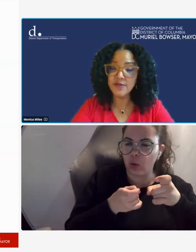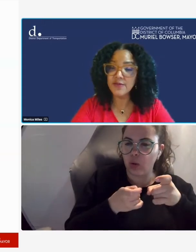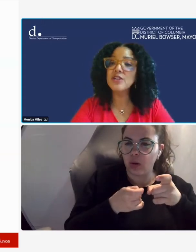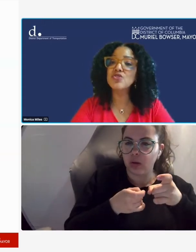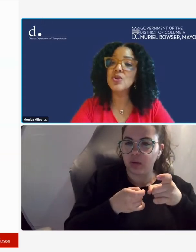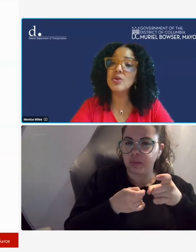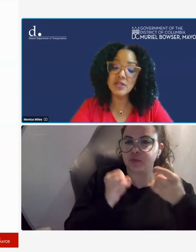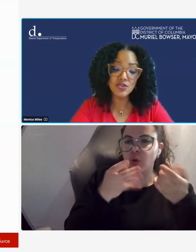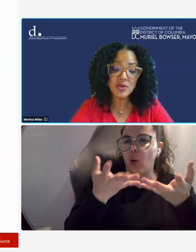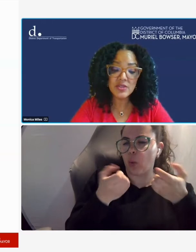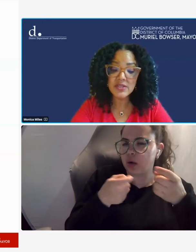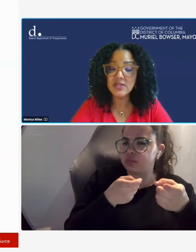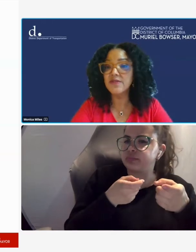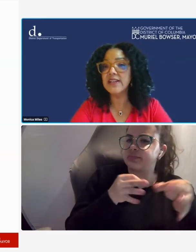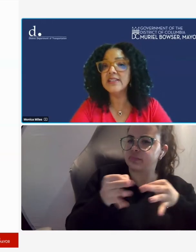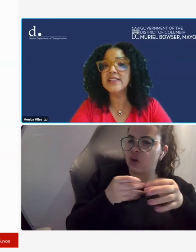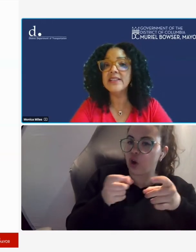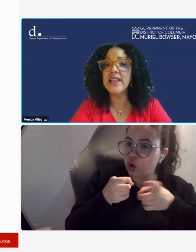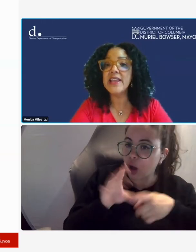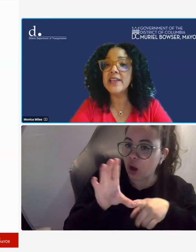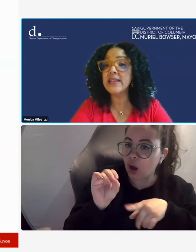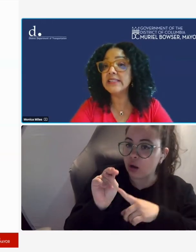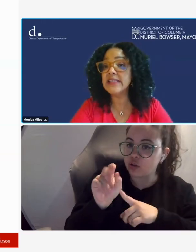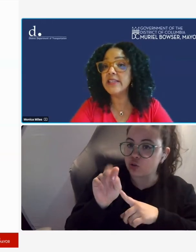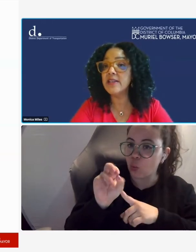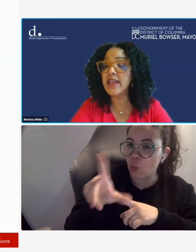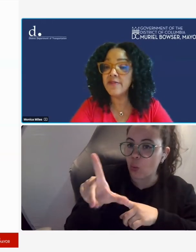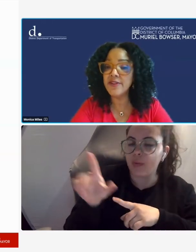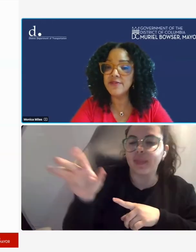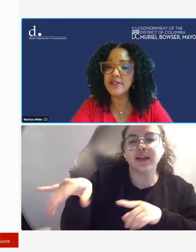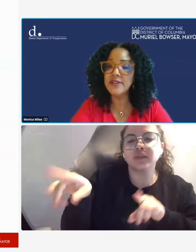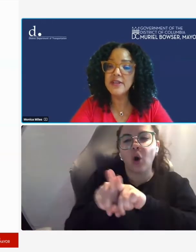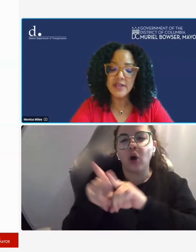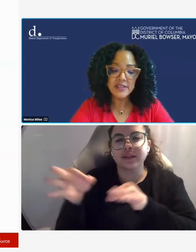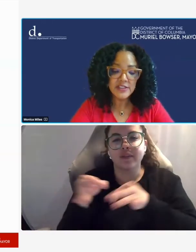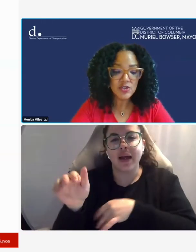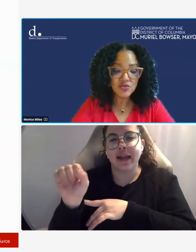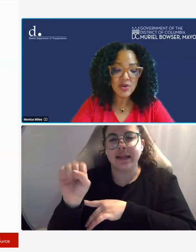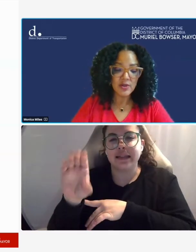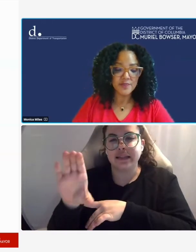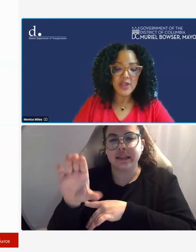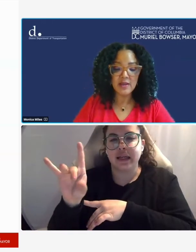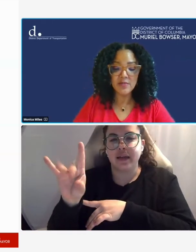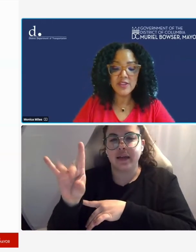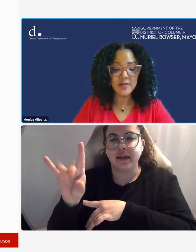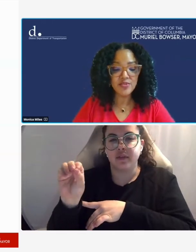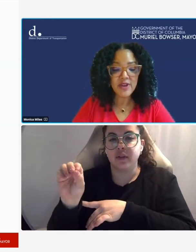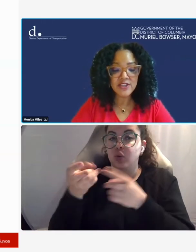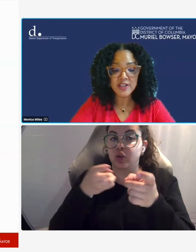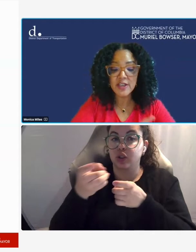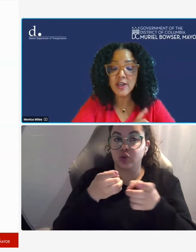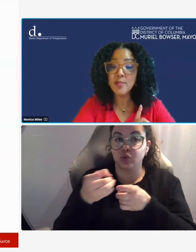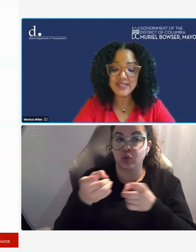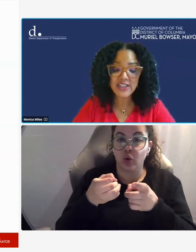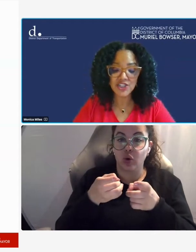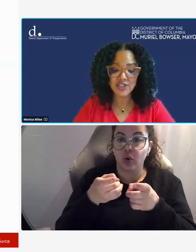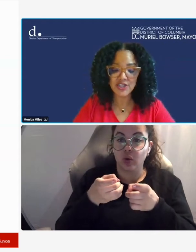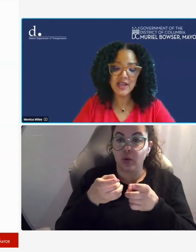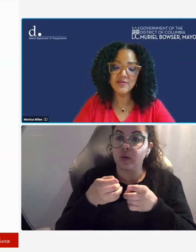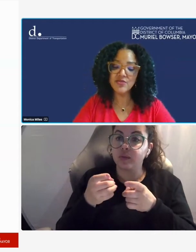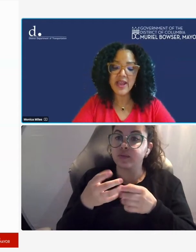control and control is also defined in asc 850 so control um the depress the possession of direct